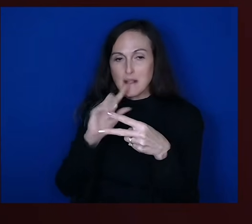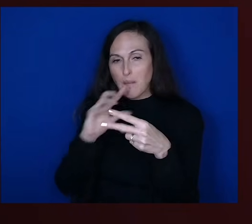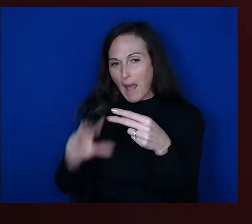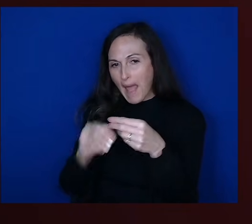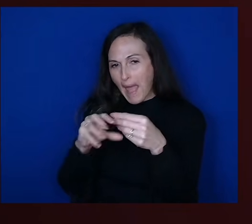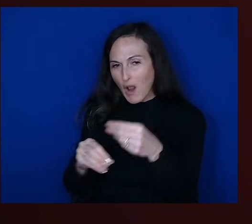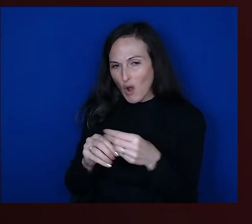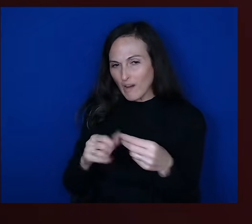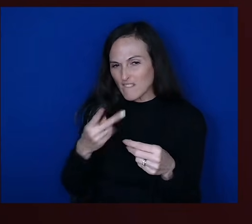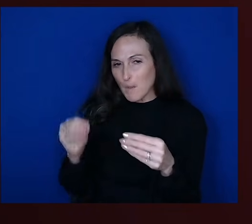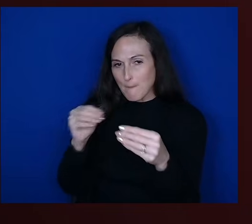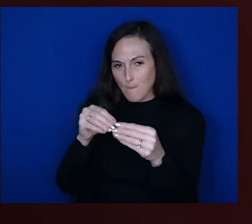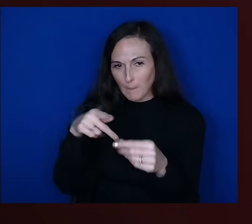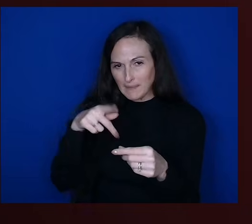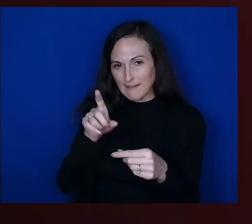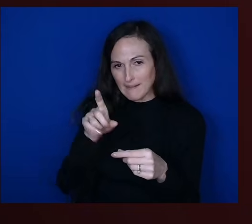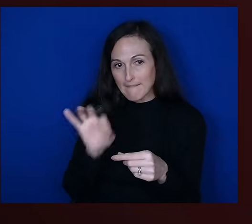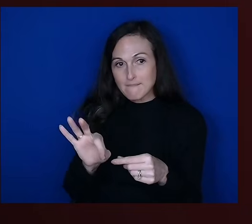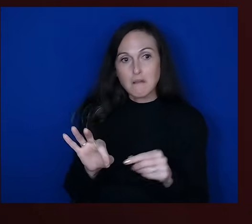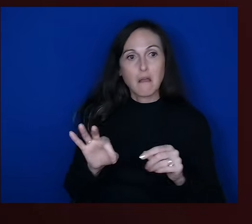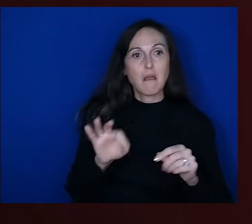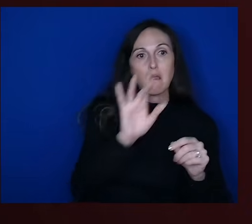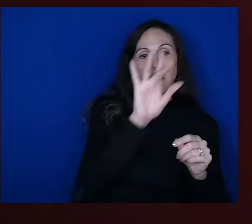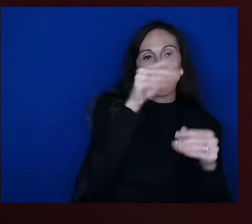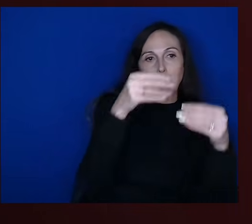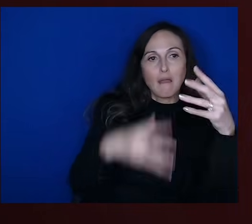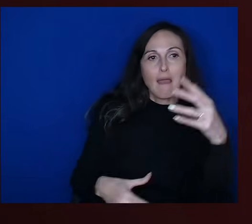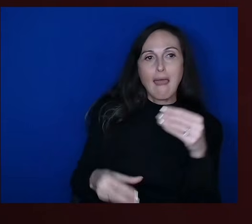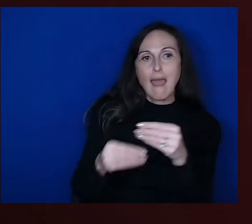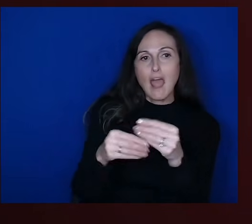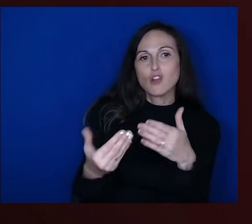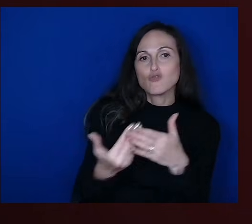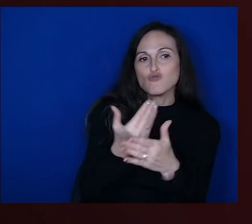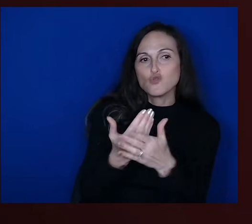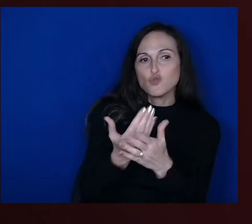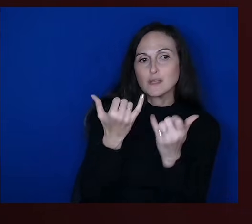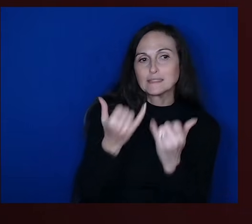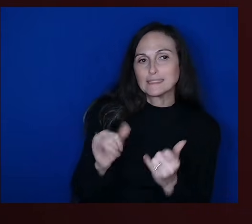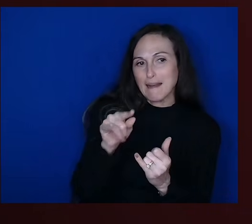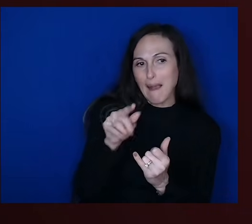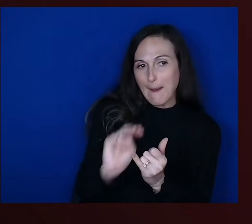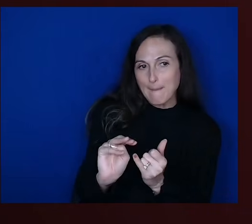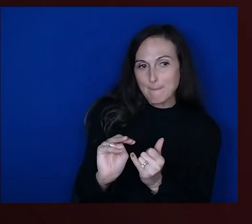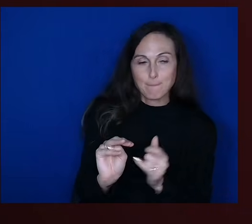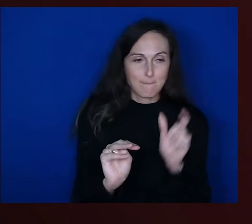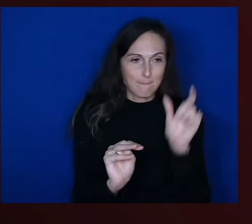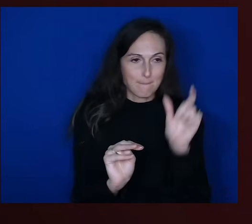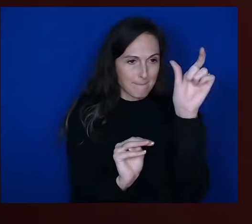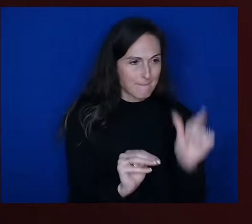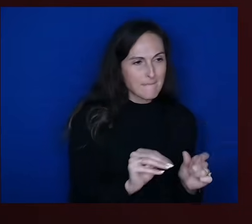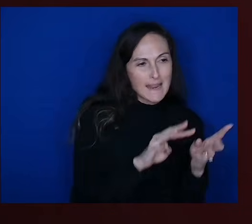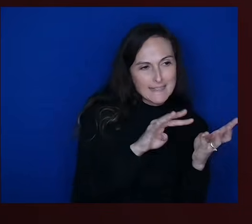So, I'm going to say, "Add new existing item," I'm going to go to my downloads,